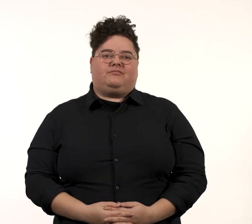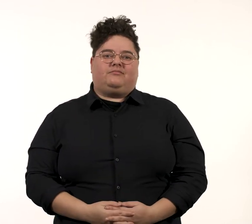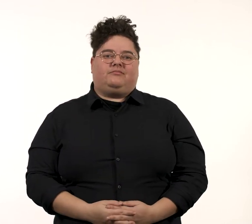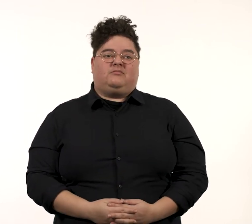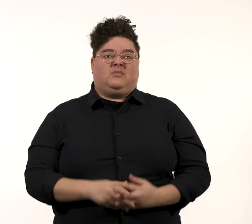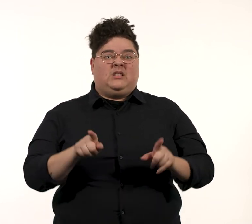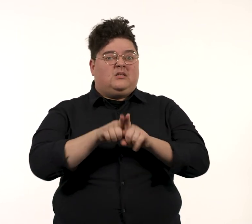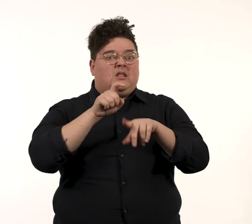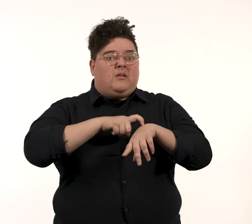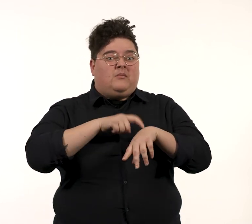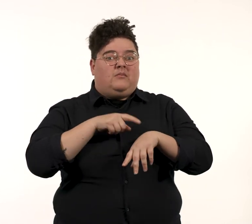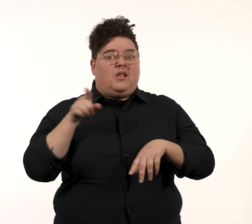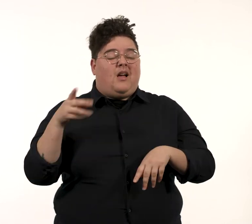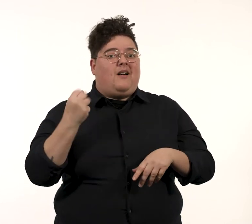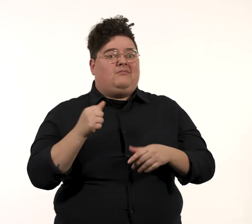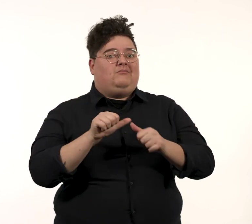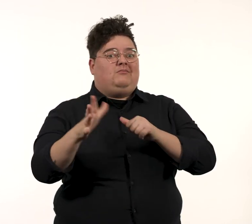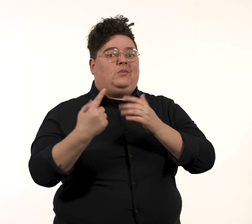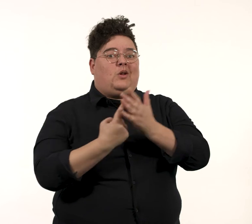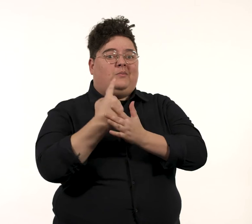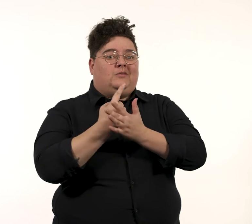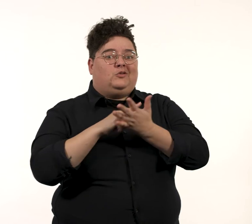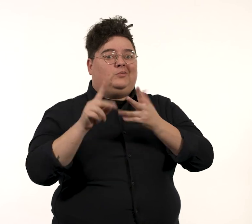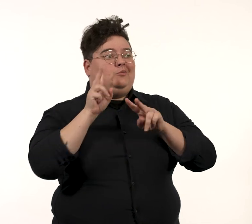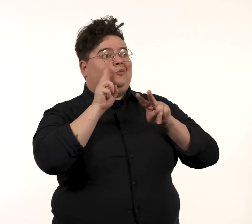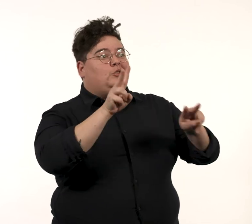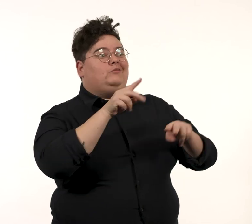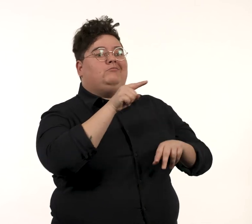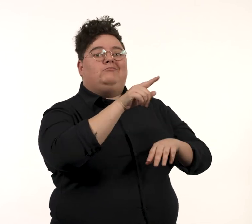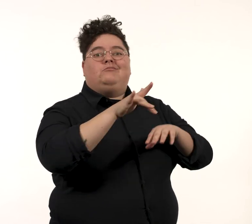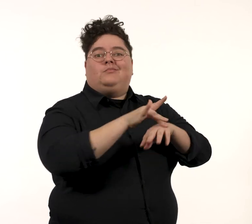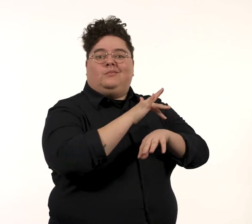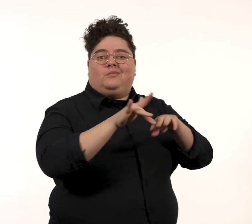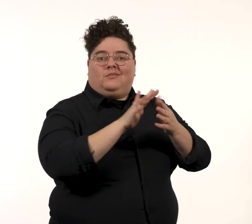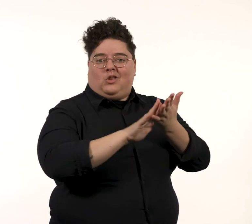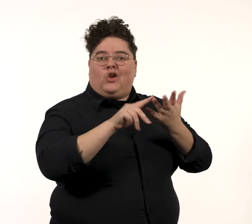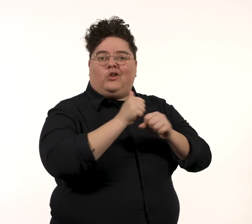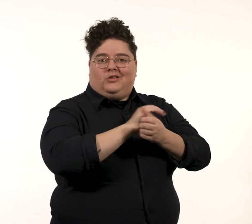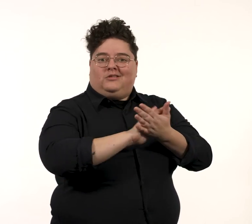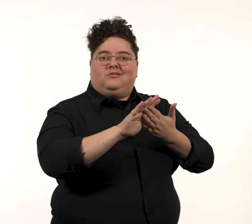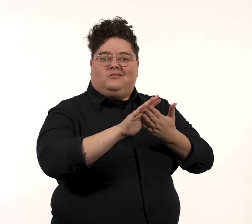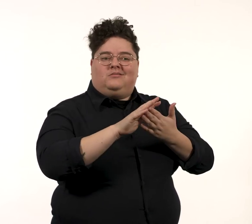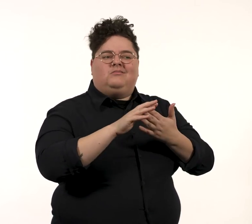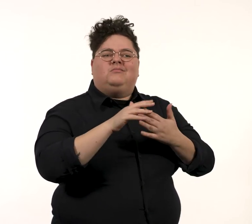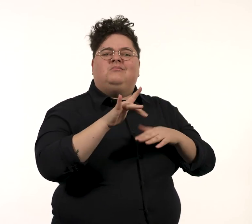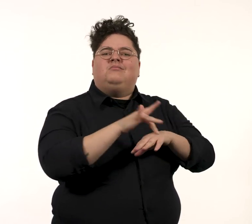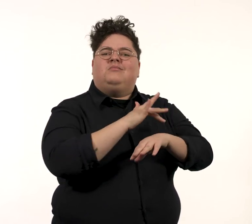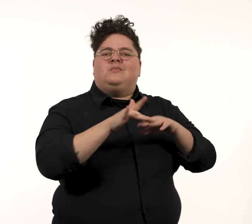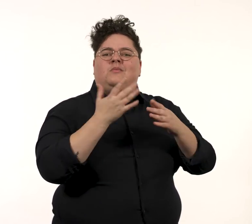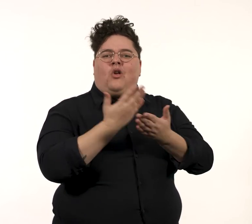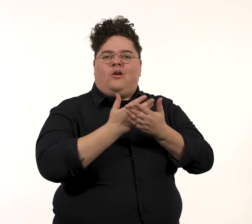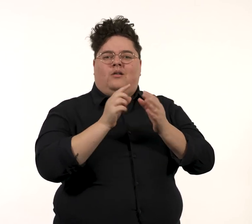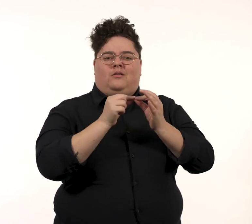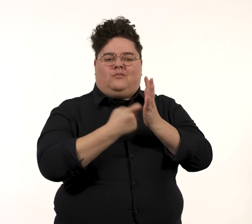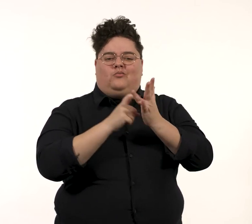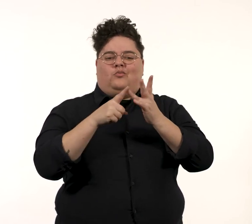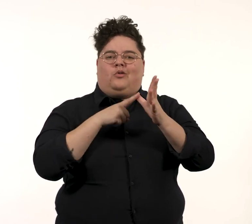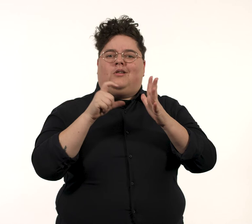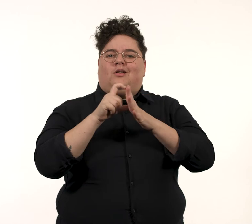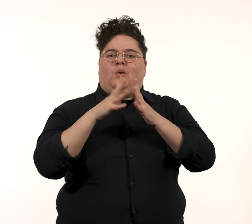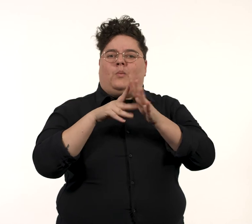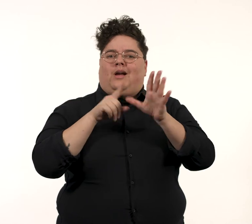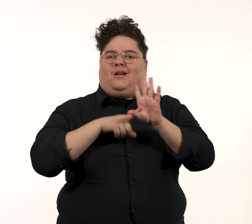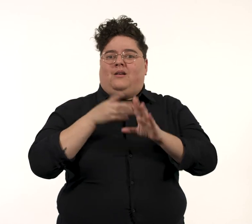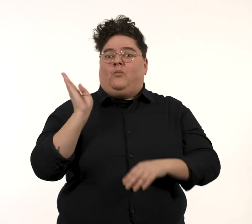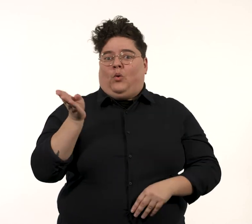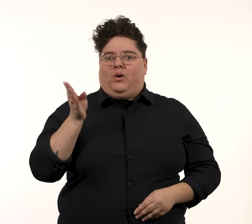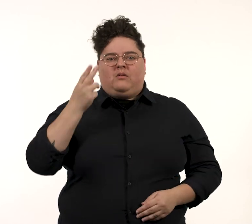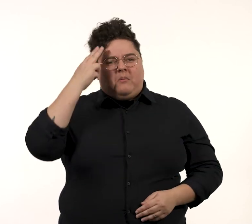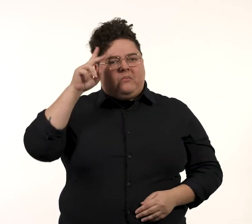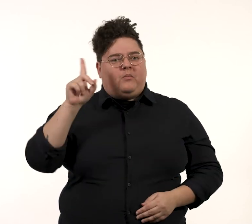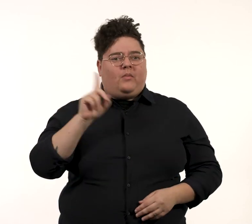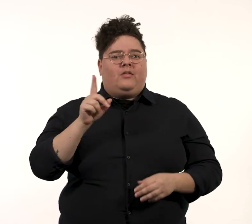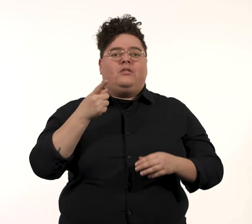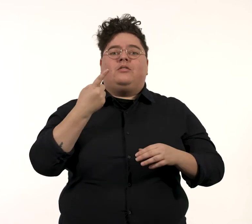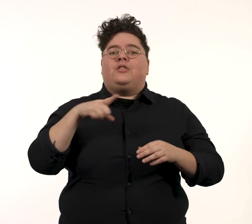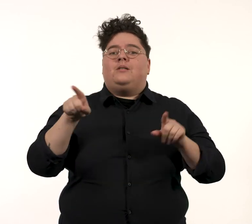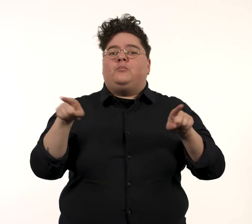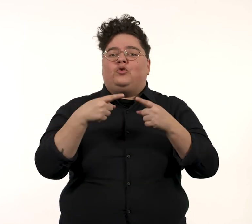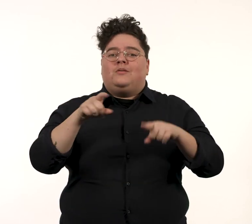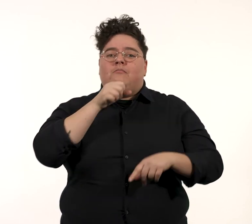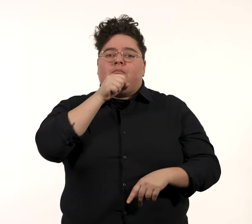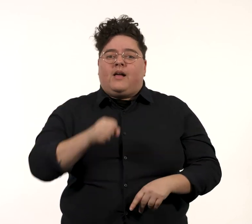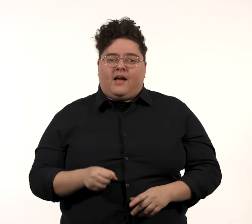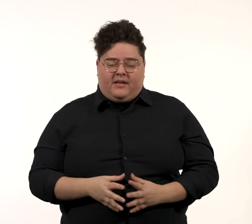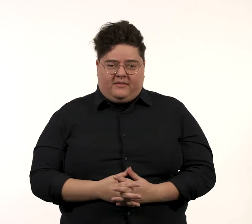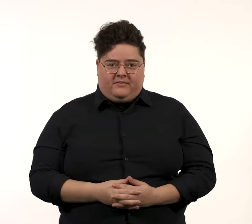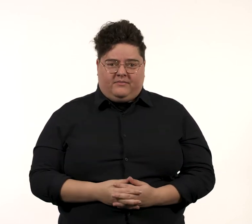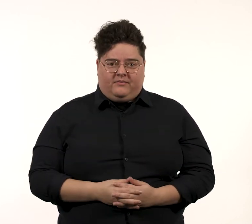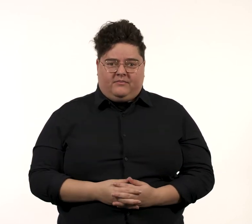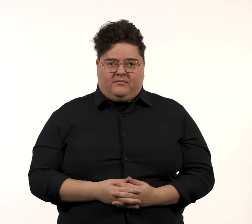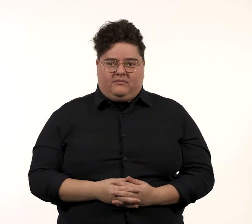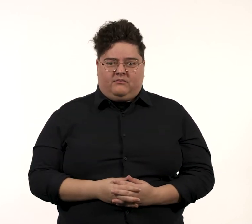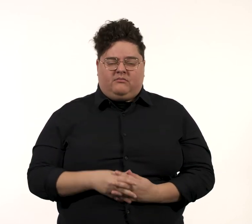however, whilst in NY, he had the opportunity to see Jackman in the Broadway show The Music Man.